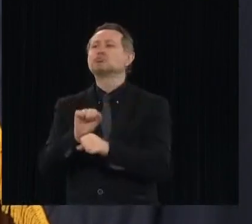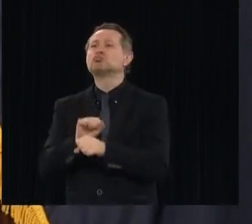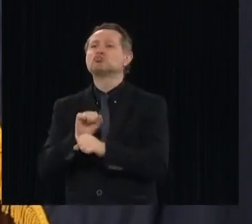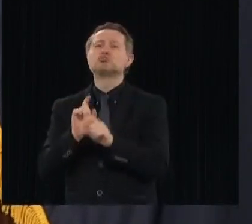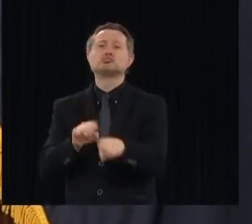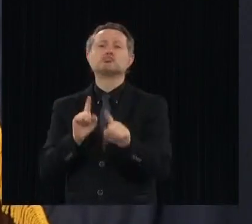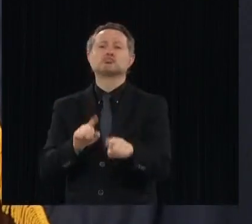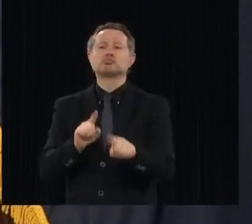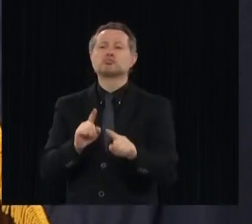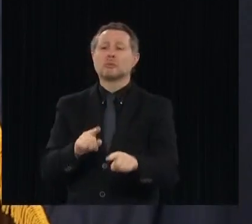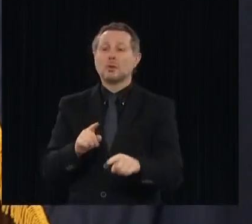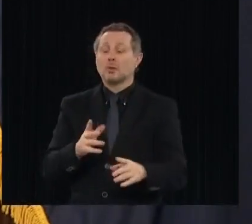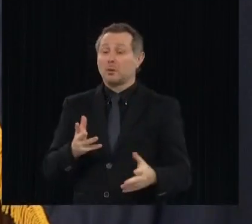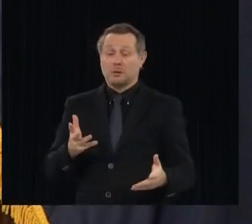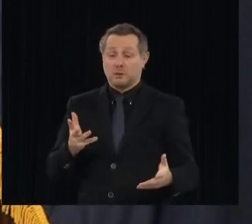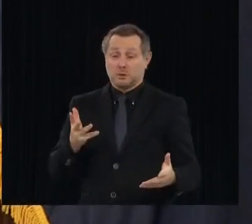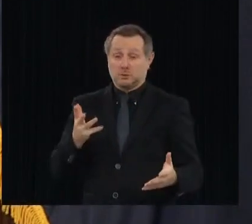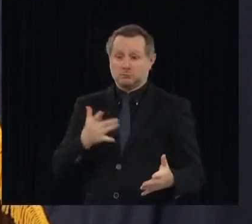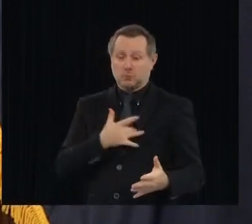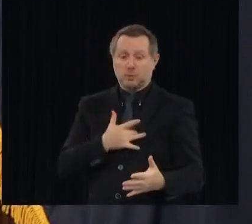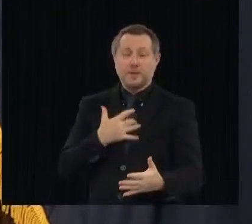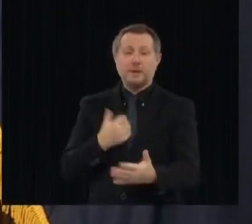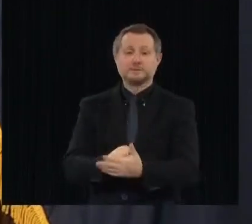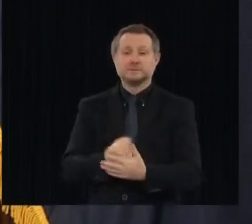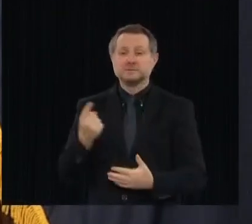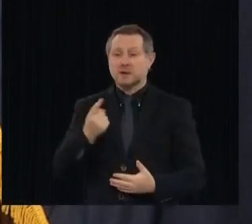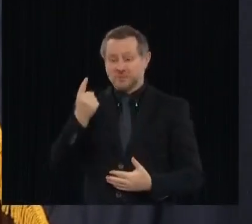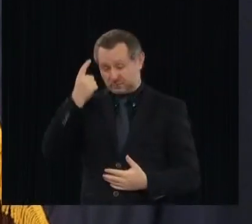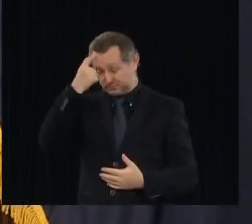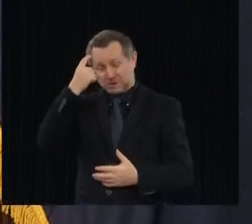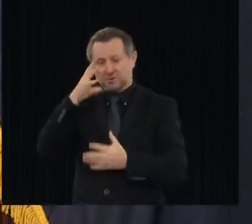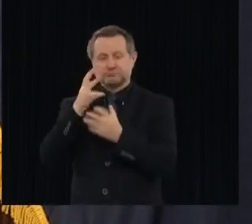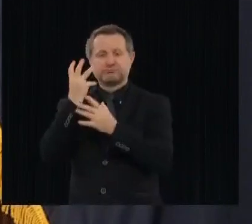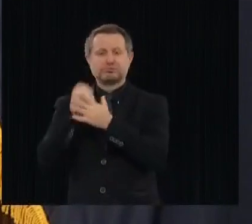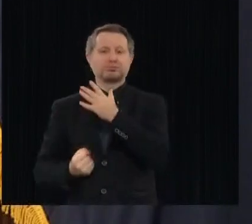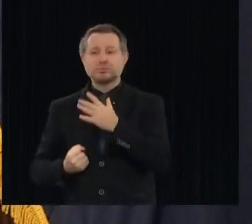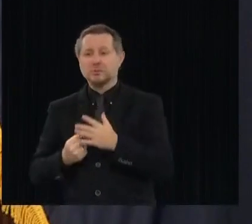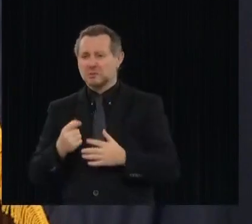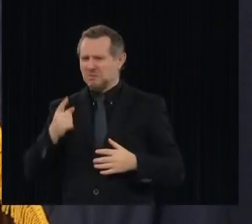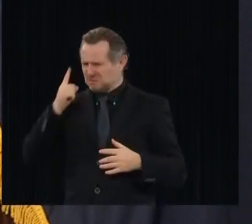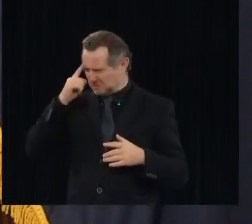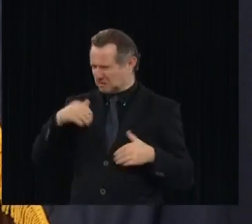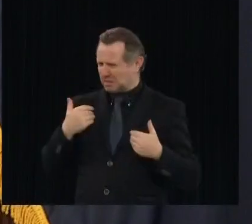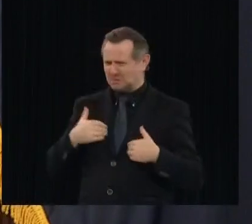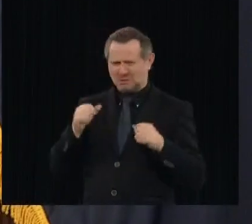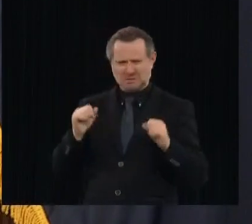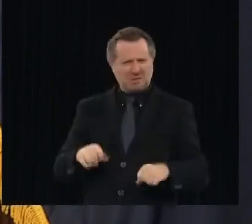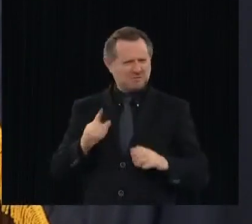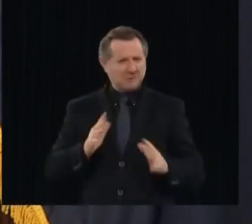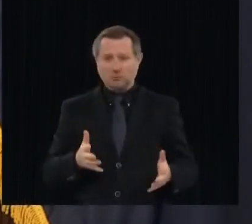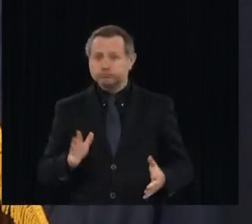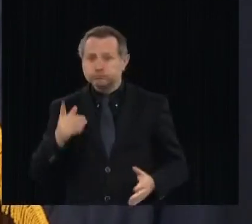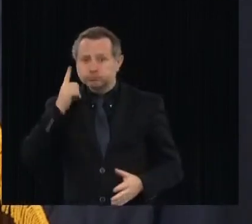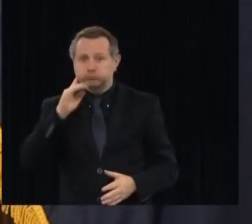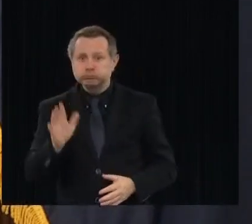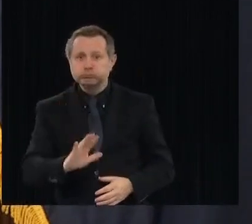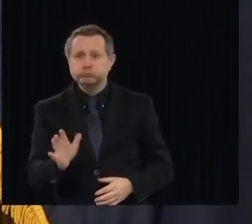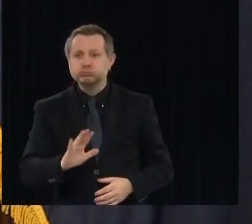WAS AN ESSENTIAL WORKER IN DOING THE RIGHT THING AND HAD AN